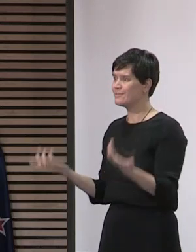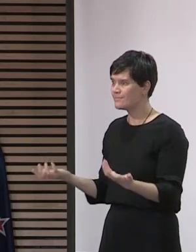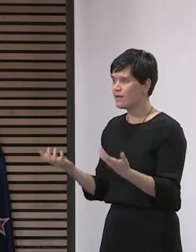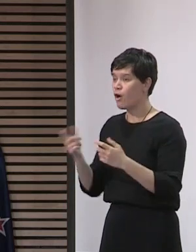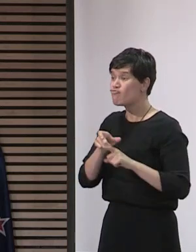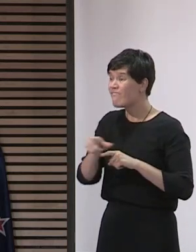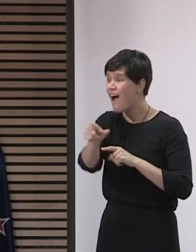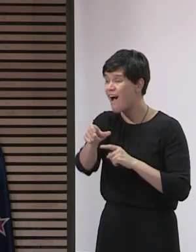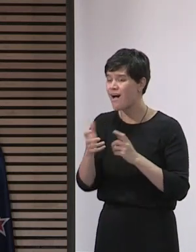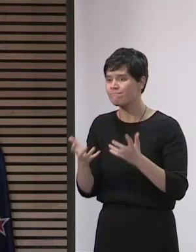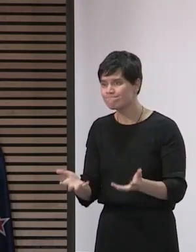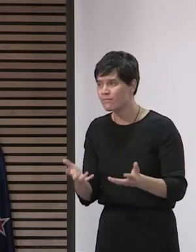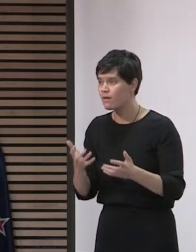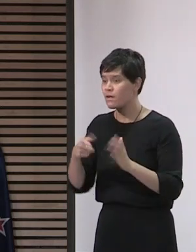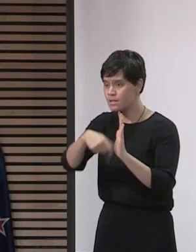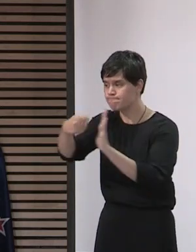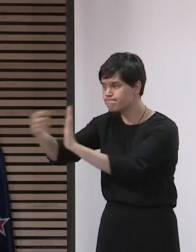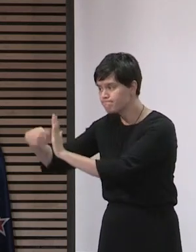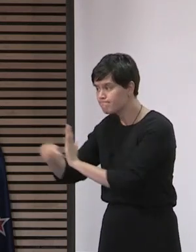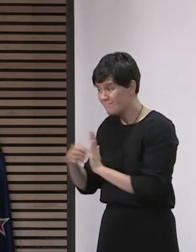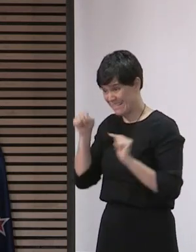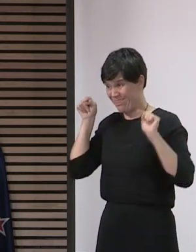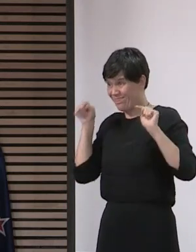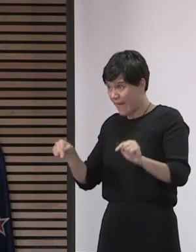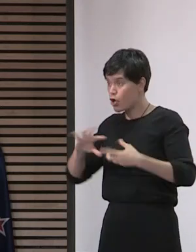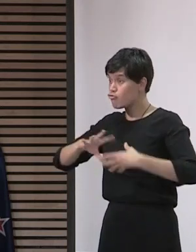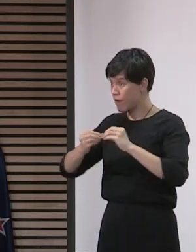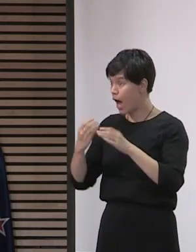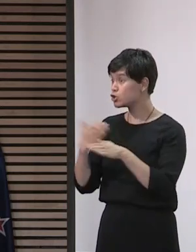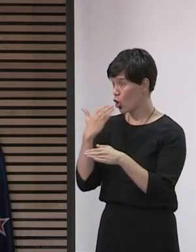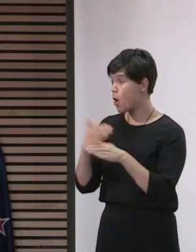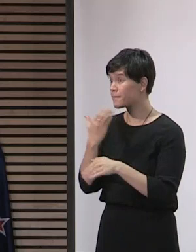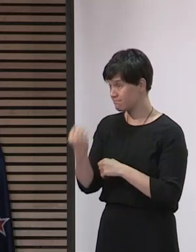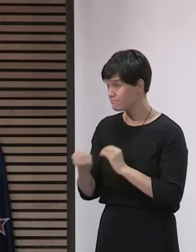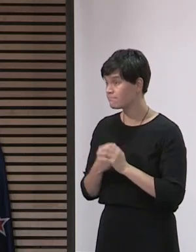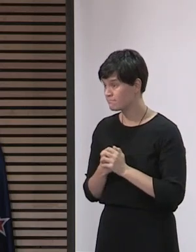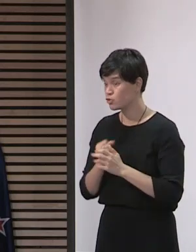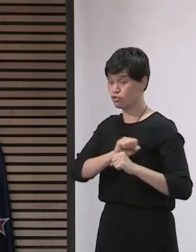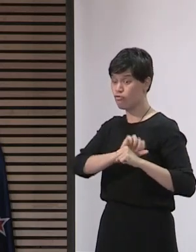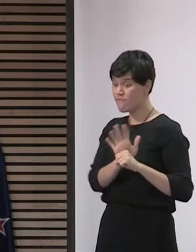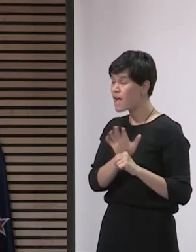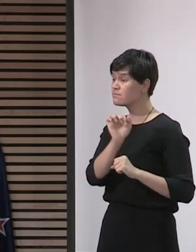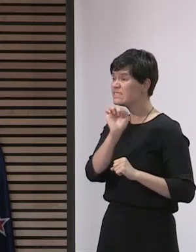degradation of our waterways. So we're funding fencing and restoration of wetlands, and